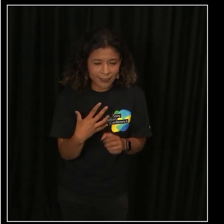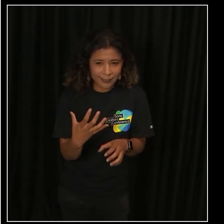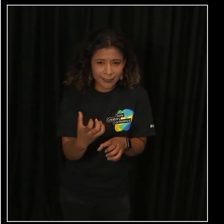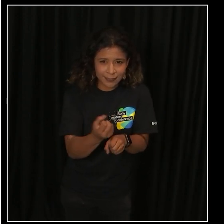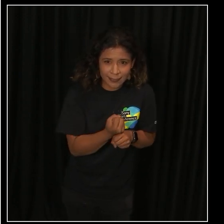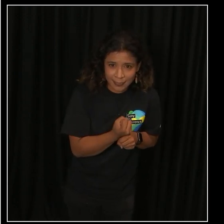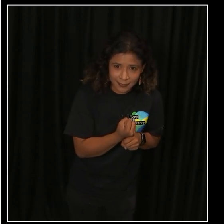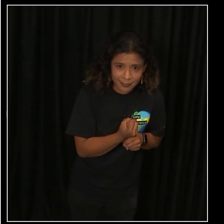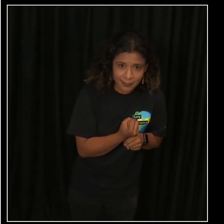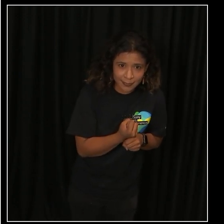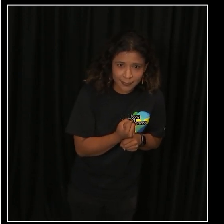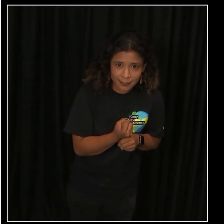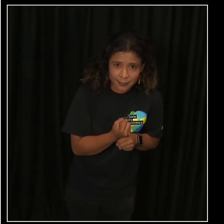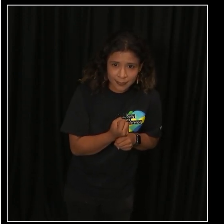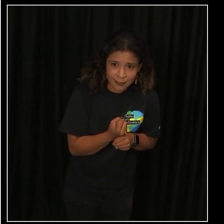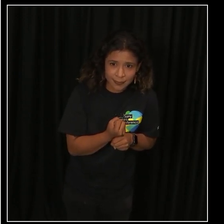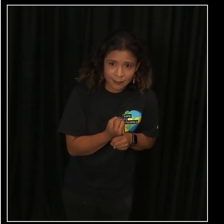from the intersection point.